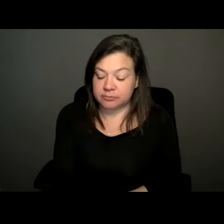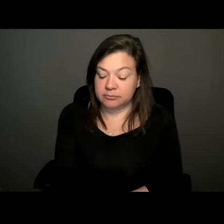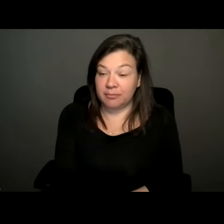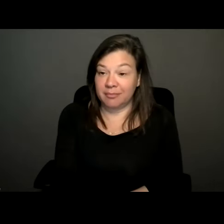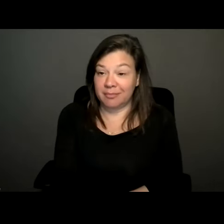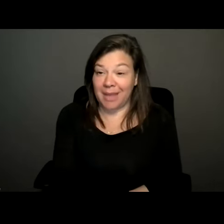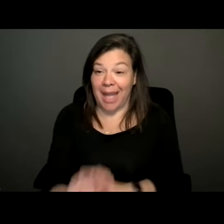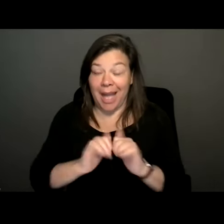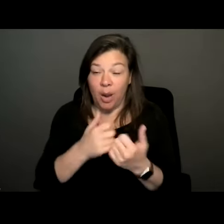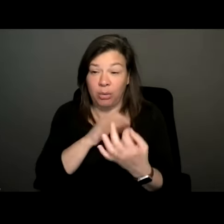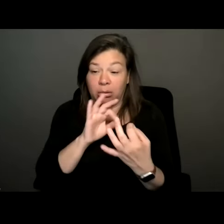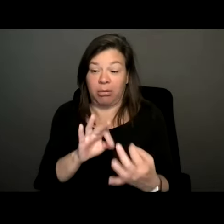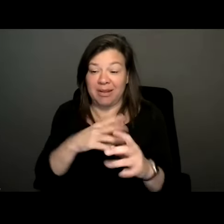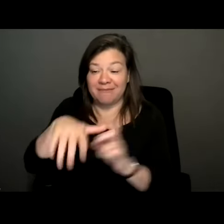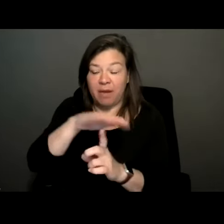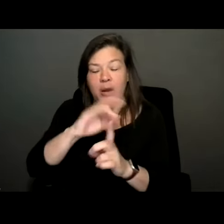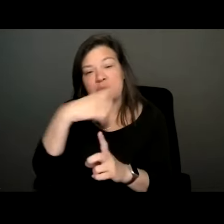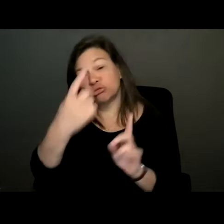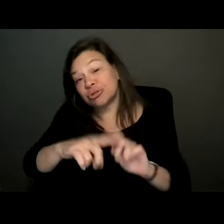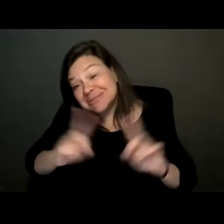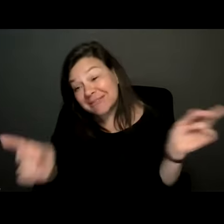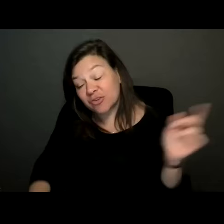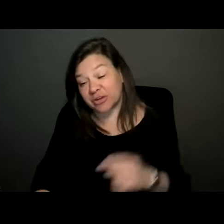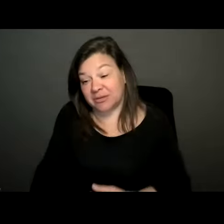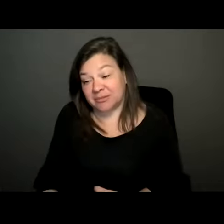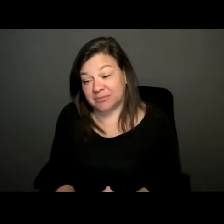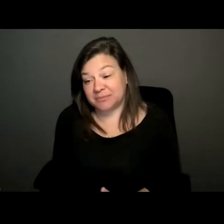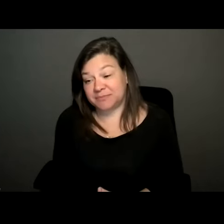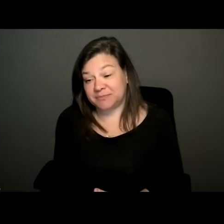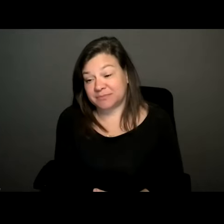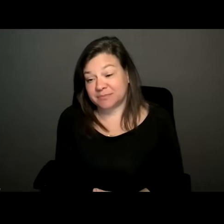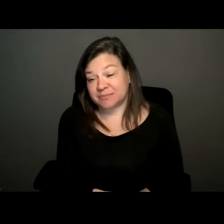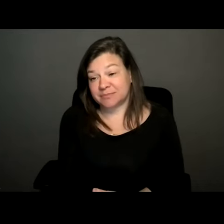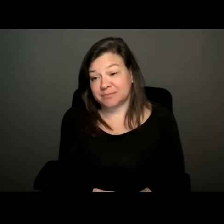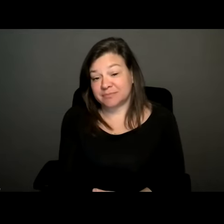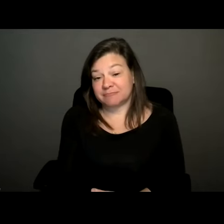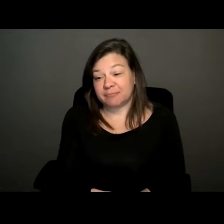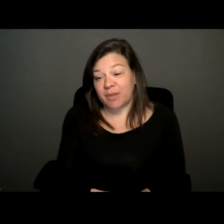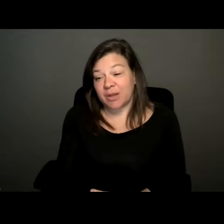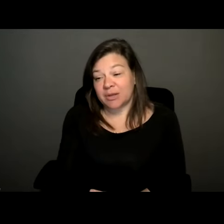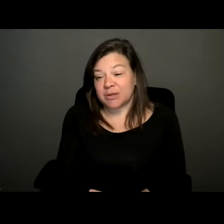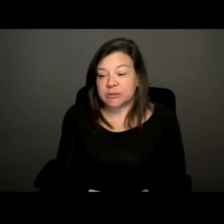look a little bit different, our assets look different. And so there isn't necessarily that pressure